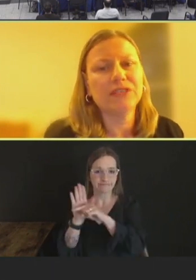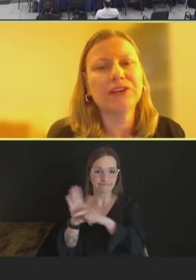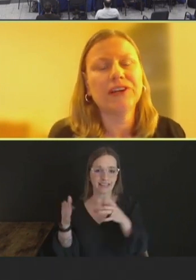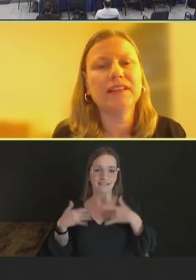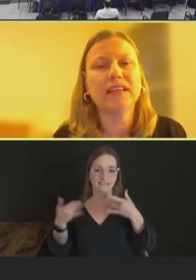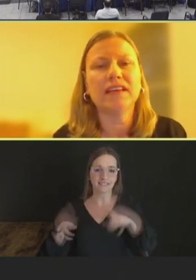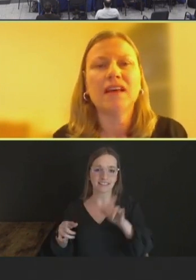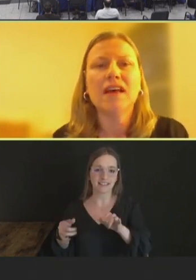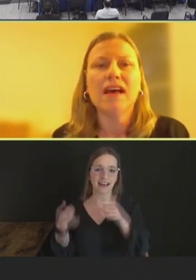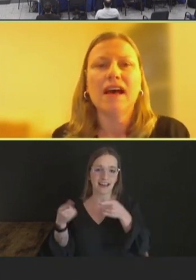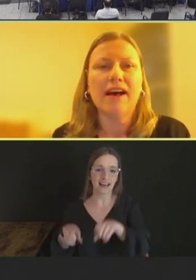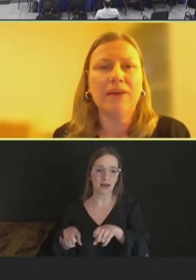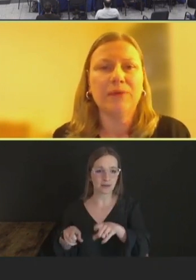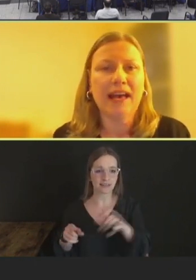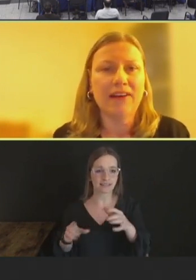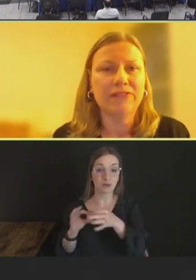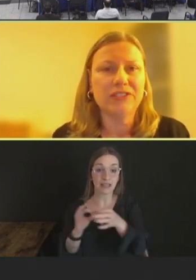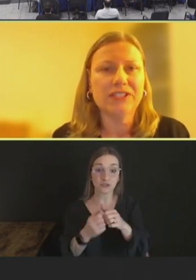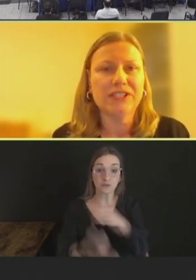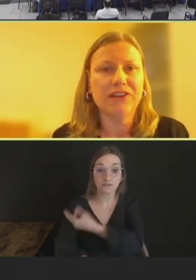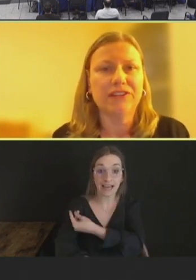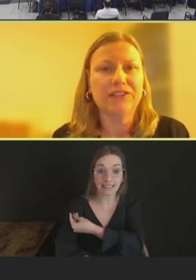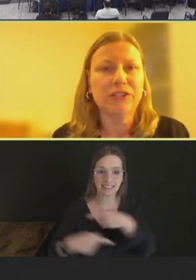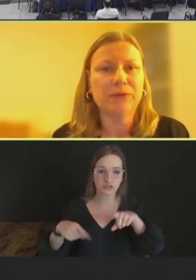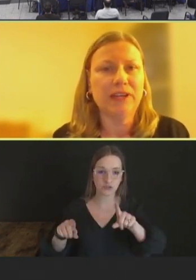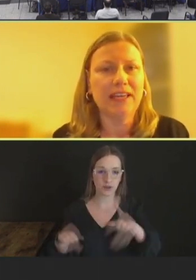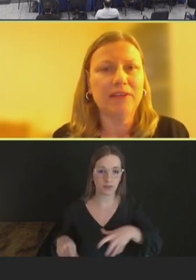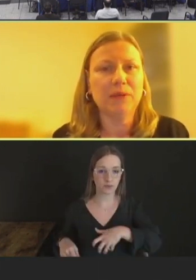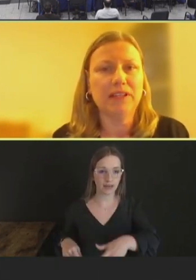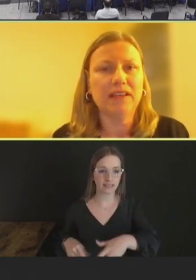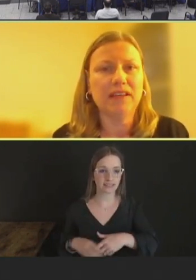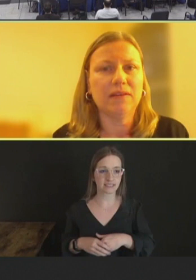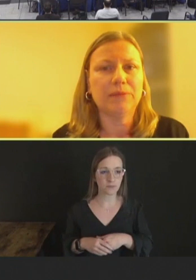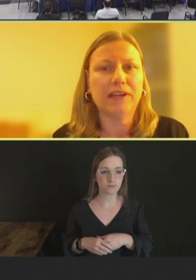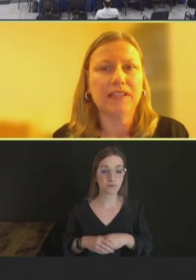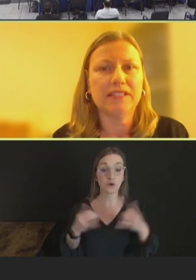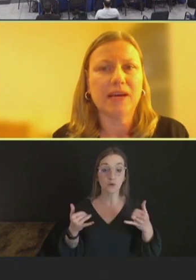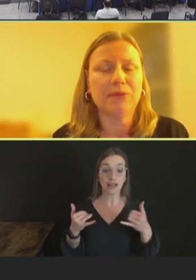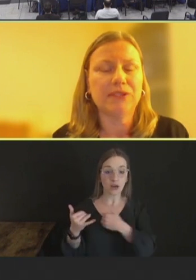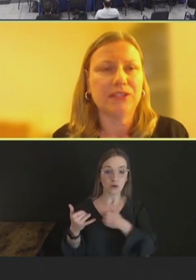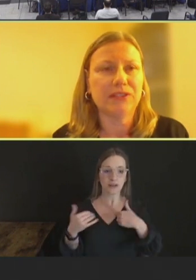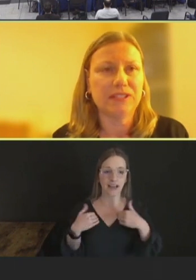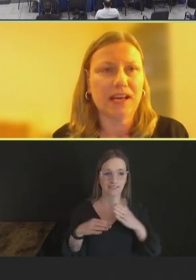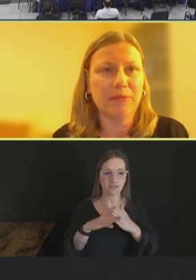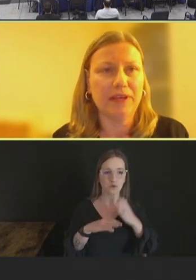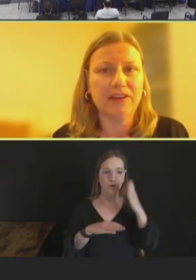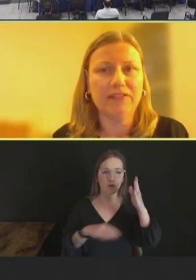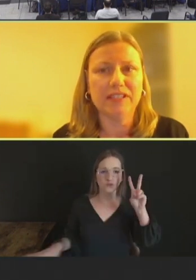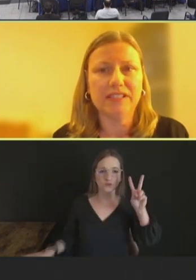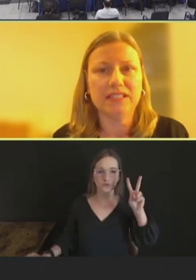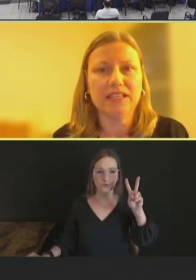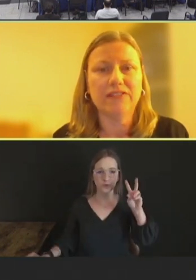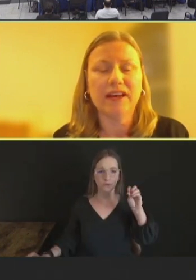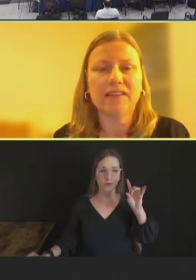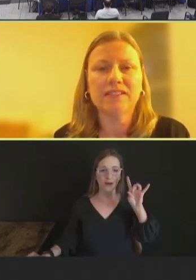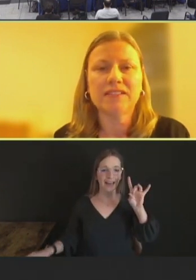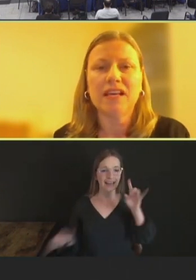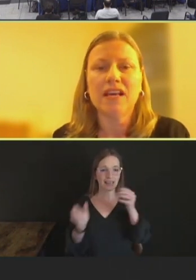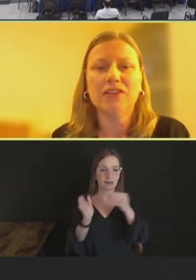So currently we have just over 2.8 million pregnancy episodes in our VSD data files.